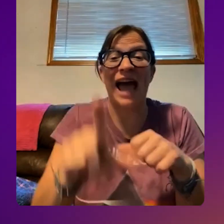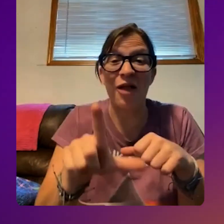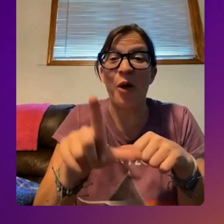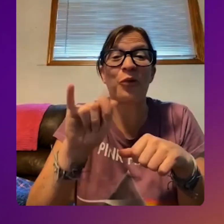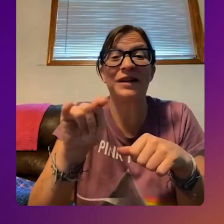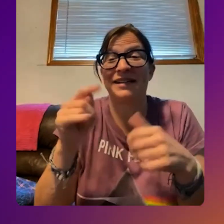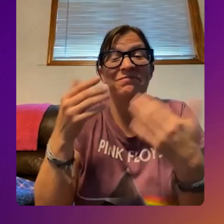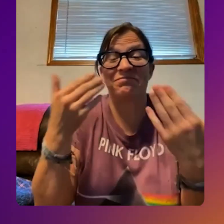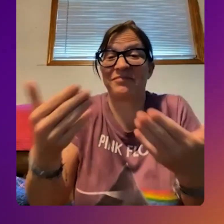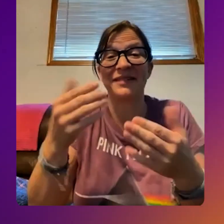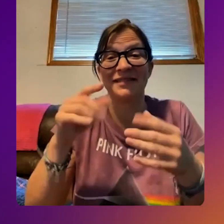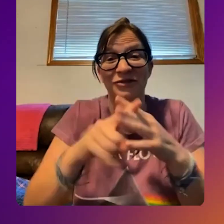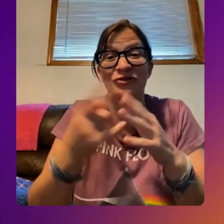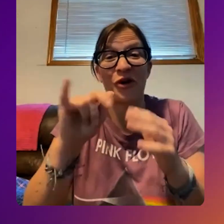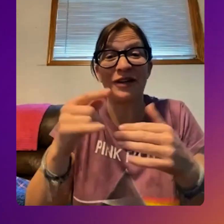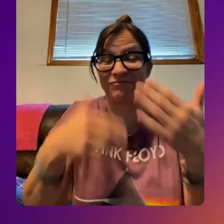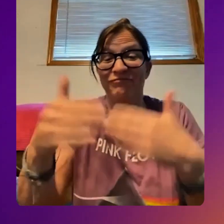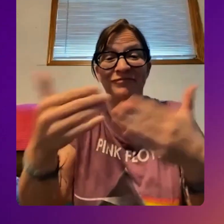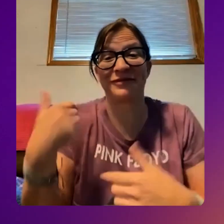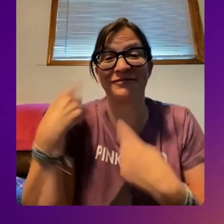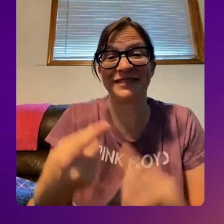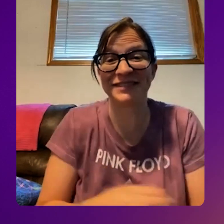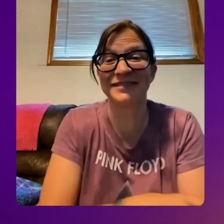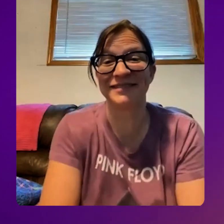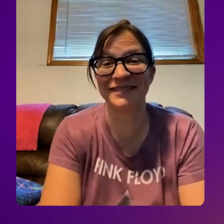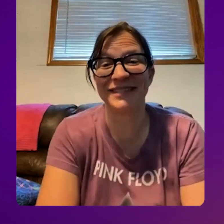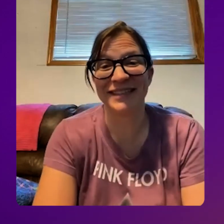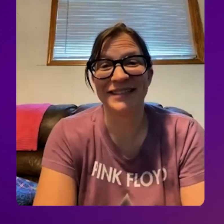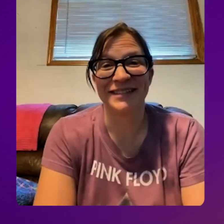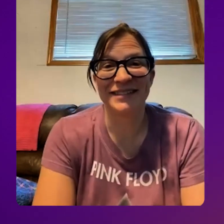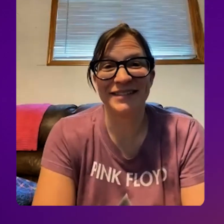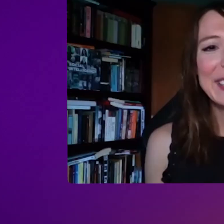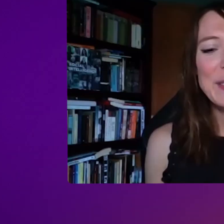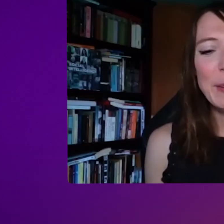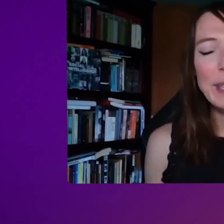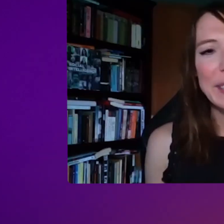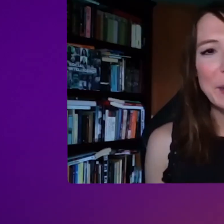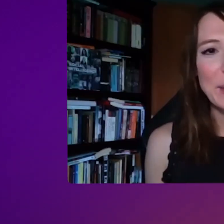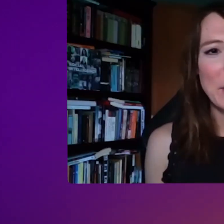So I downloaded the app and started using it. Here we are. Could you tell me a little bit